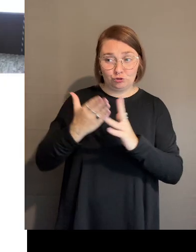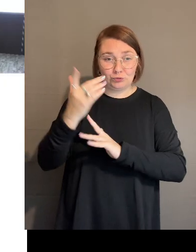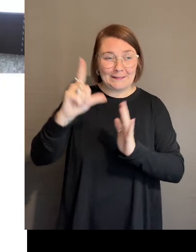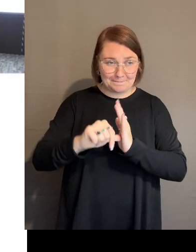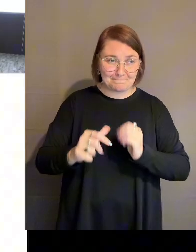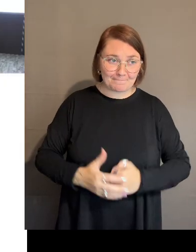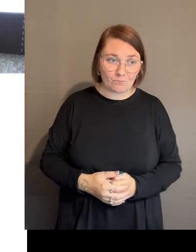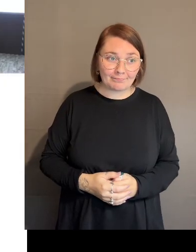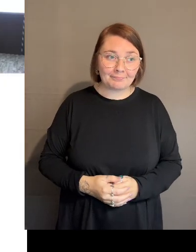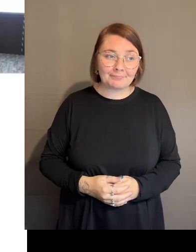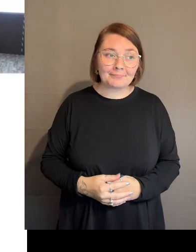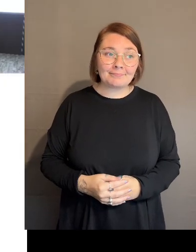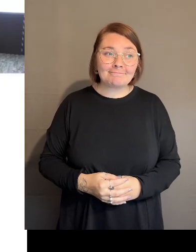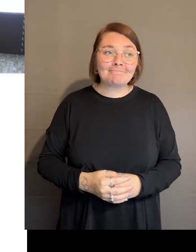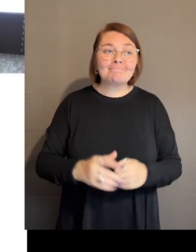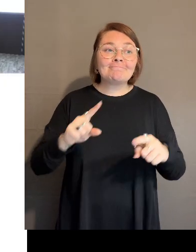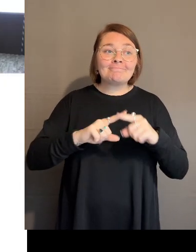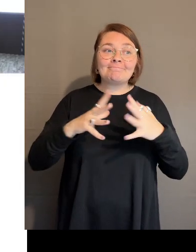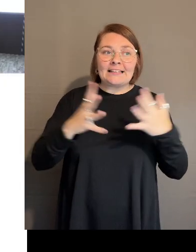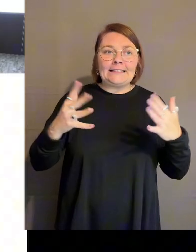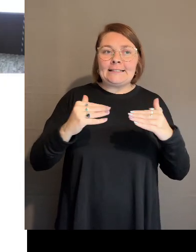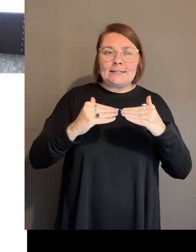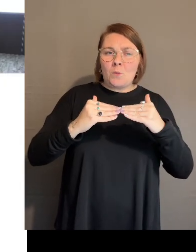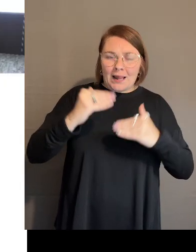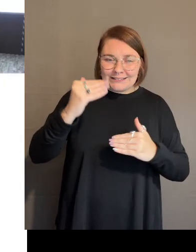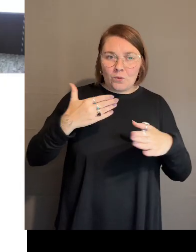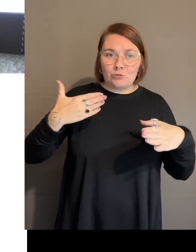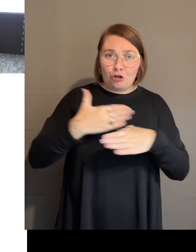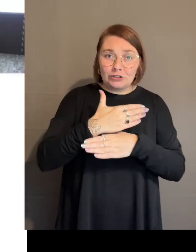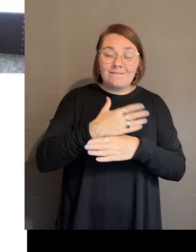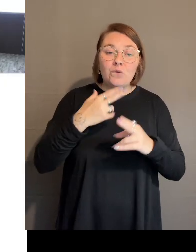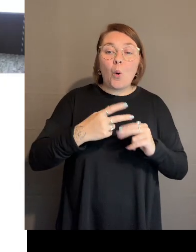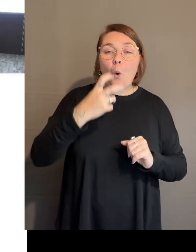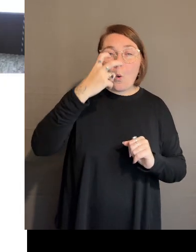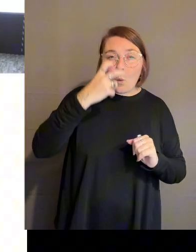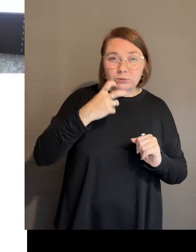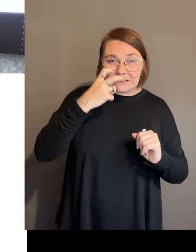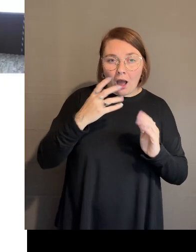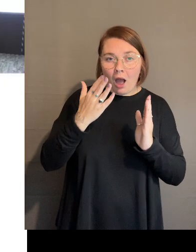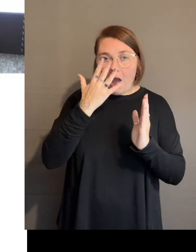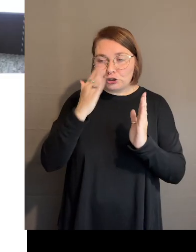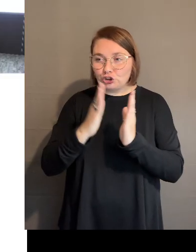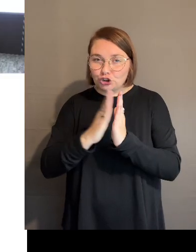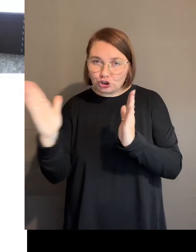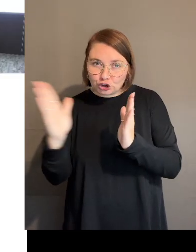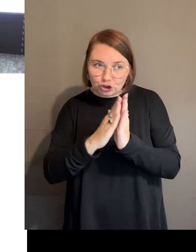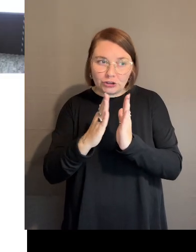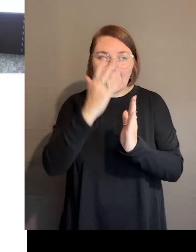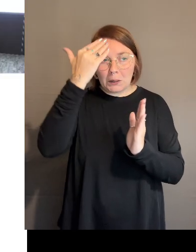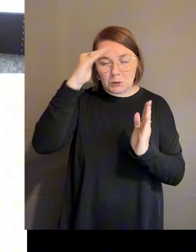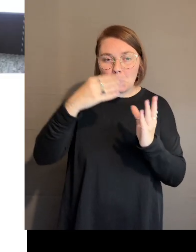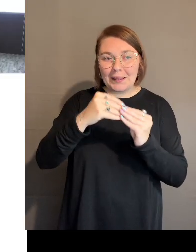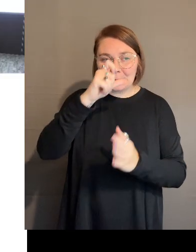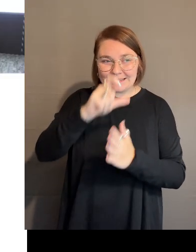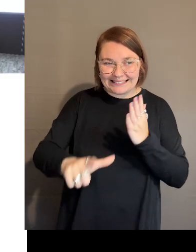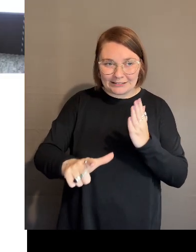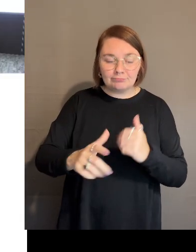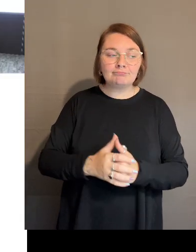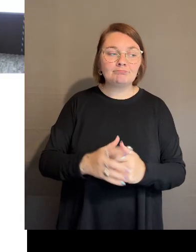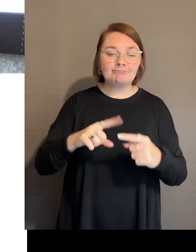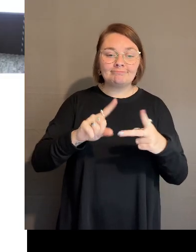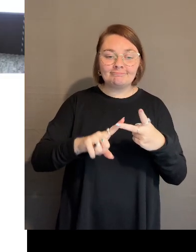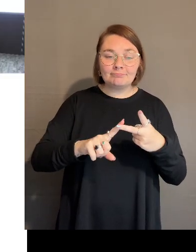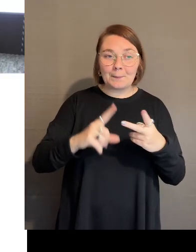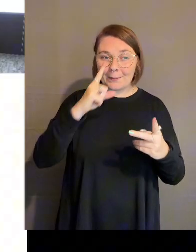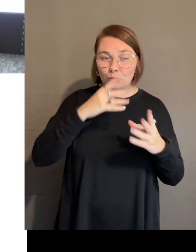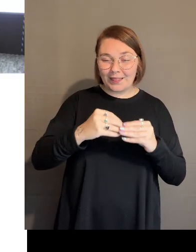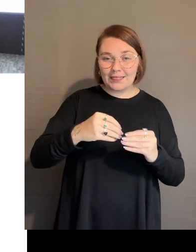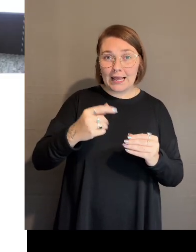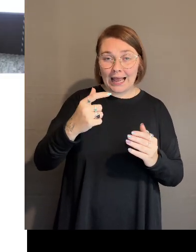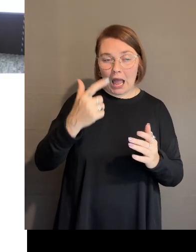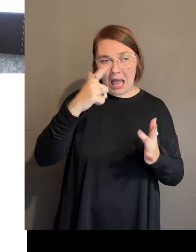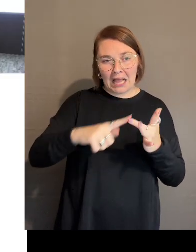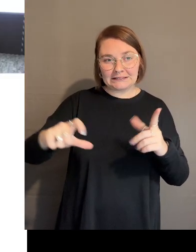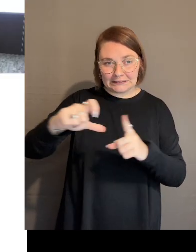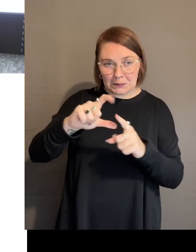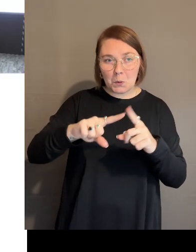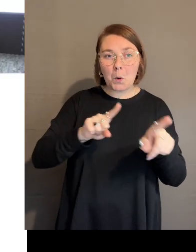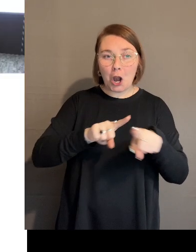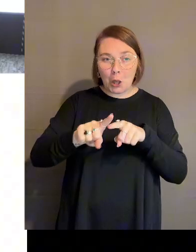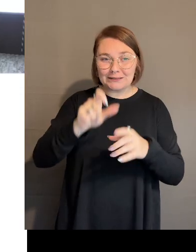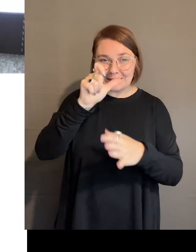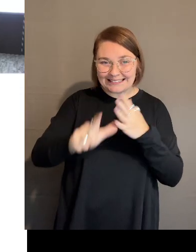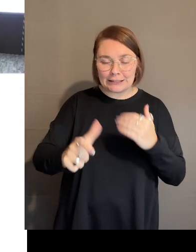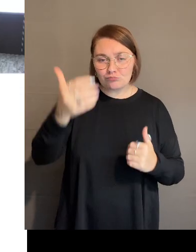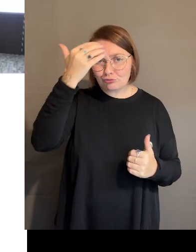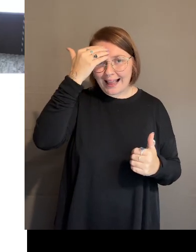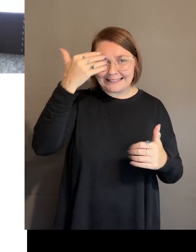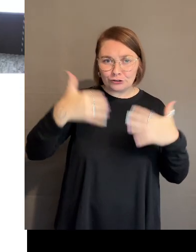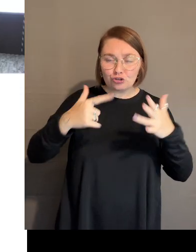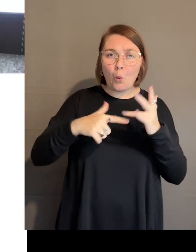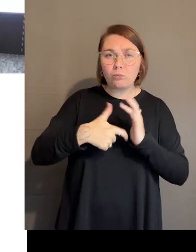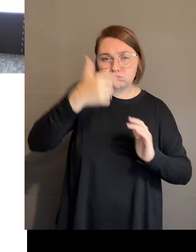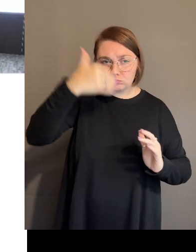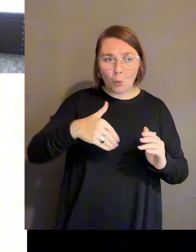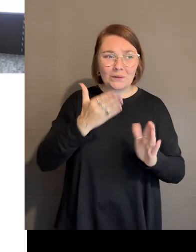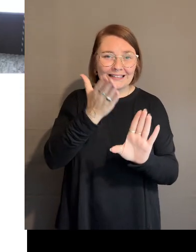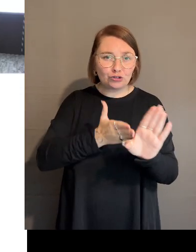The greatest relative inequalities in employment were observed among older working-aged adults with disability, people with intellectual or learning disability, brain injury or stroke, and psychological disability.